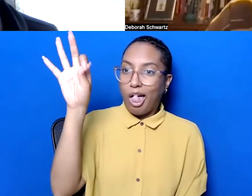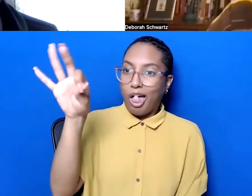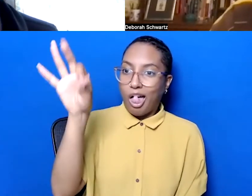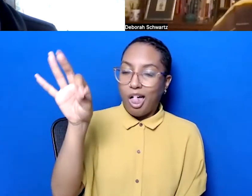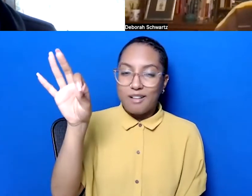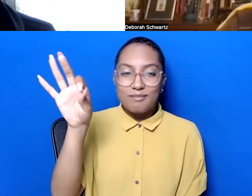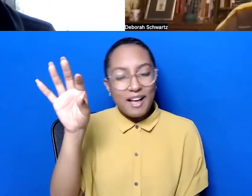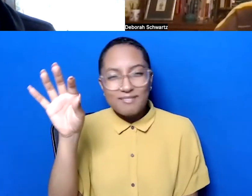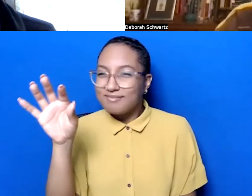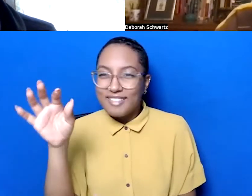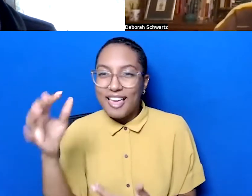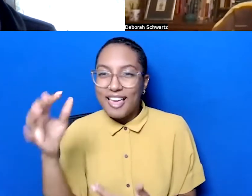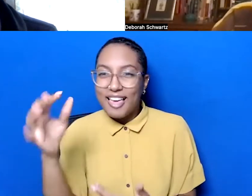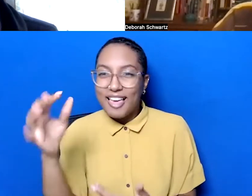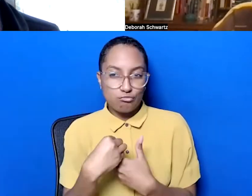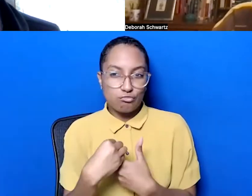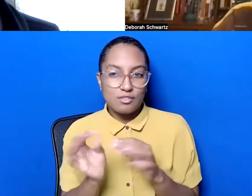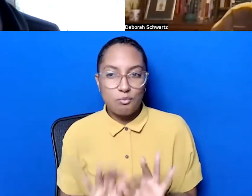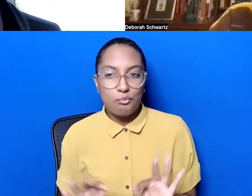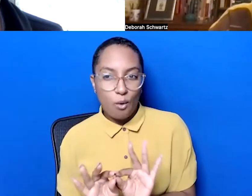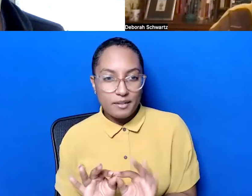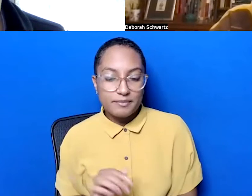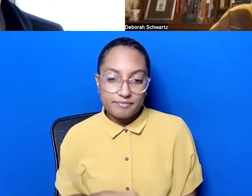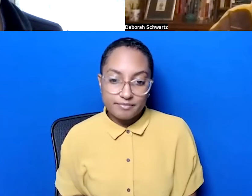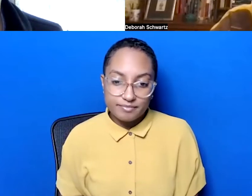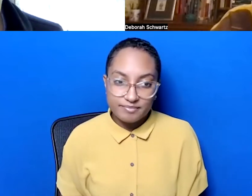and I think we're such a divided country One of the No, I, and I think